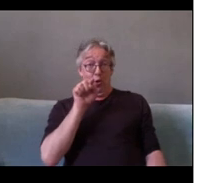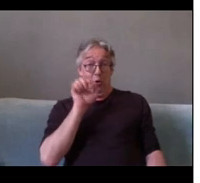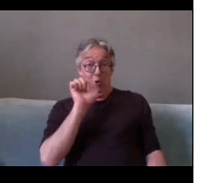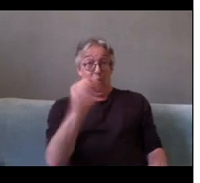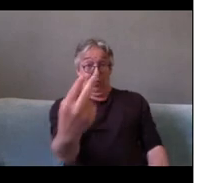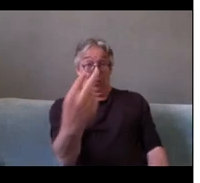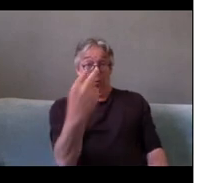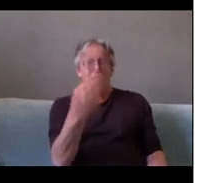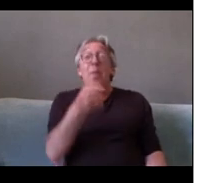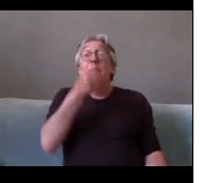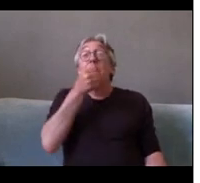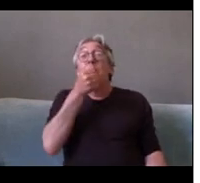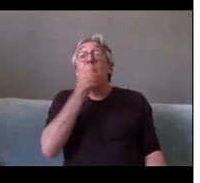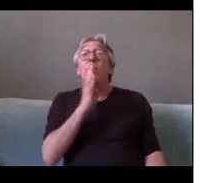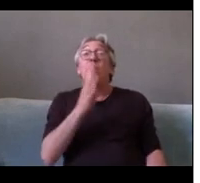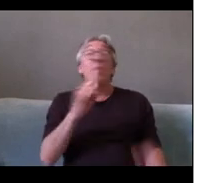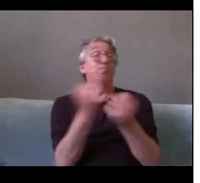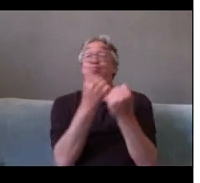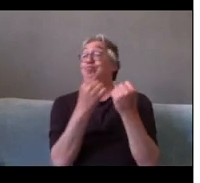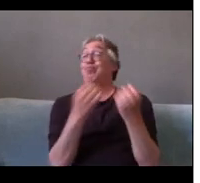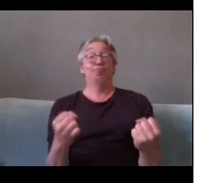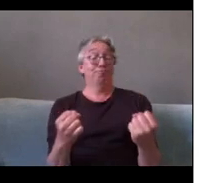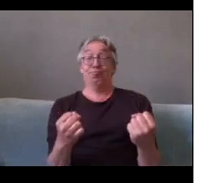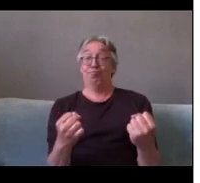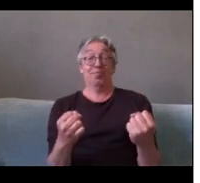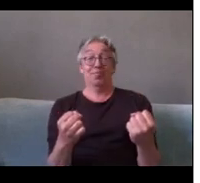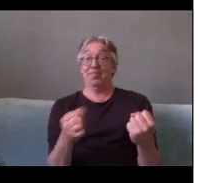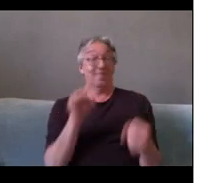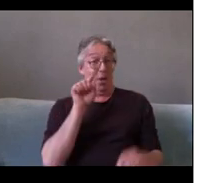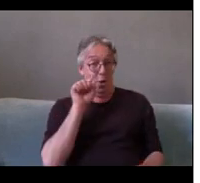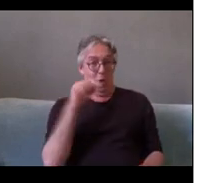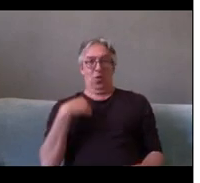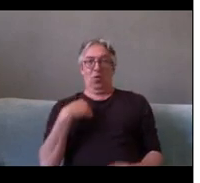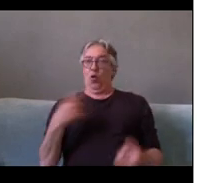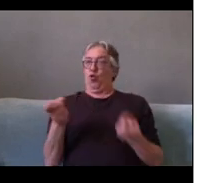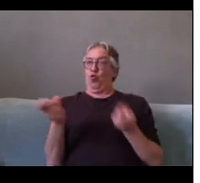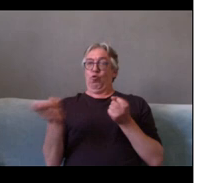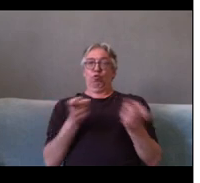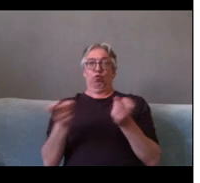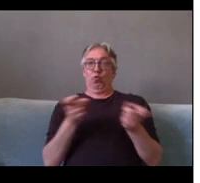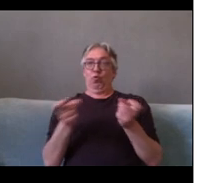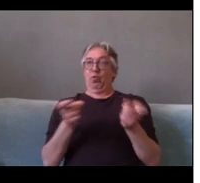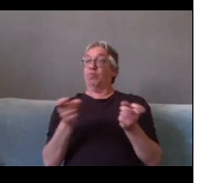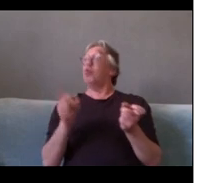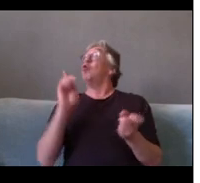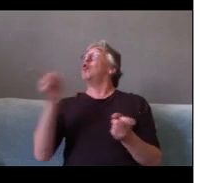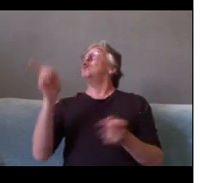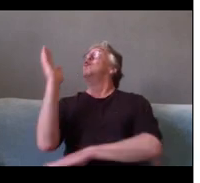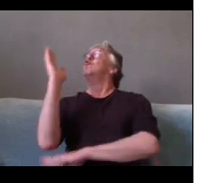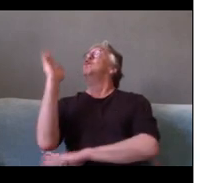Don't worry if you're trying to unmute and you couldn't. We're expecting quite many participants today.